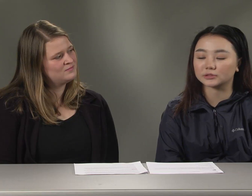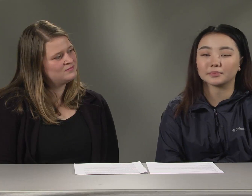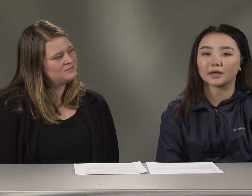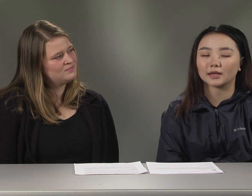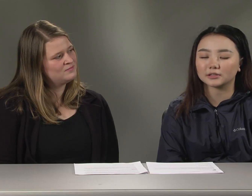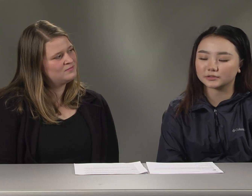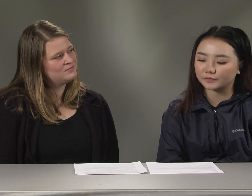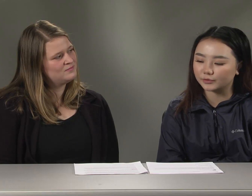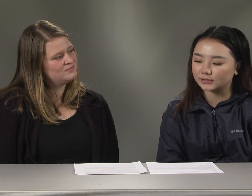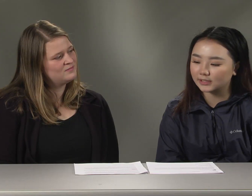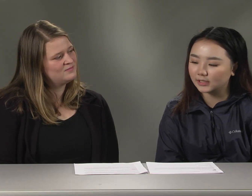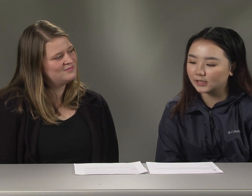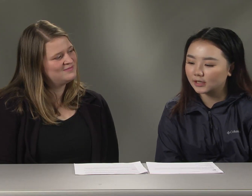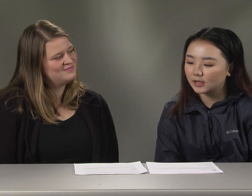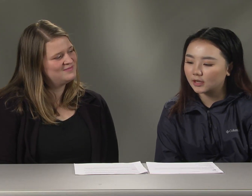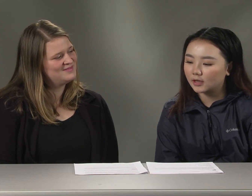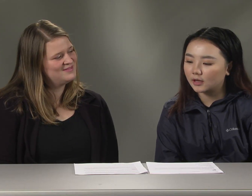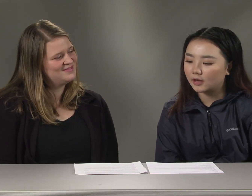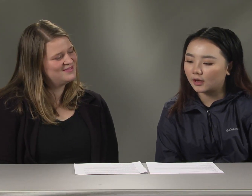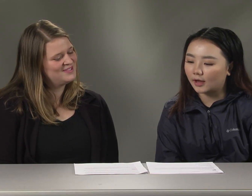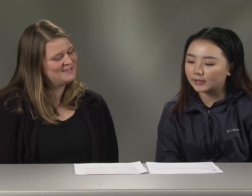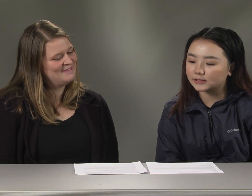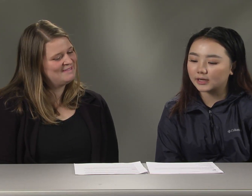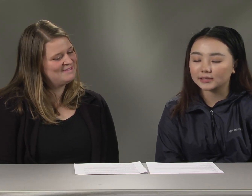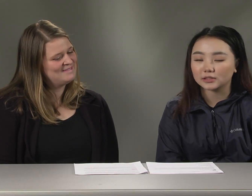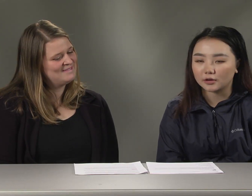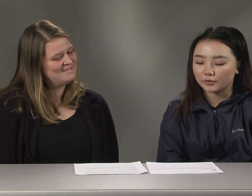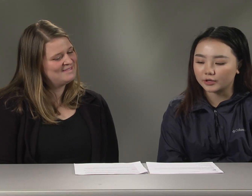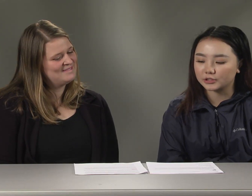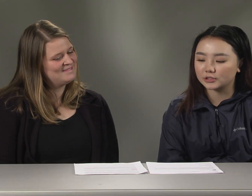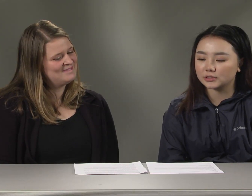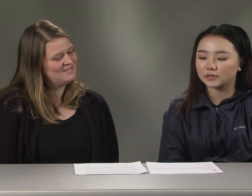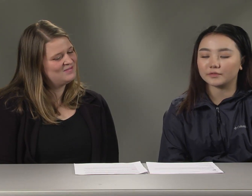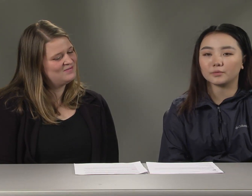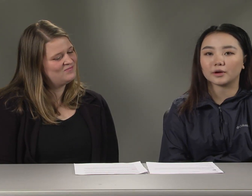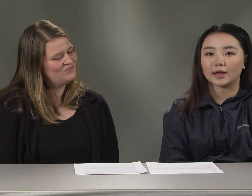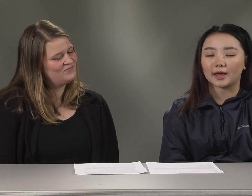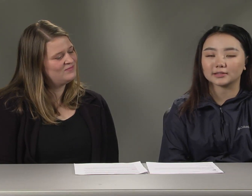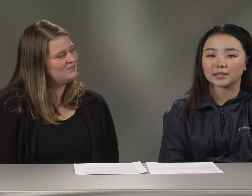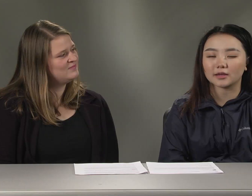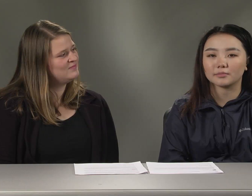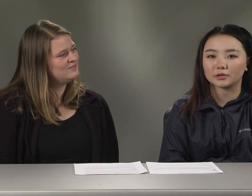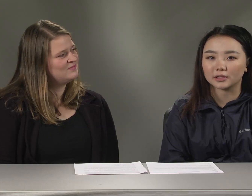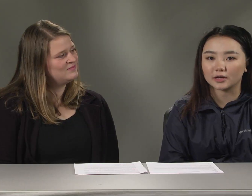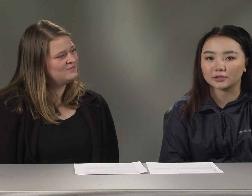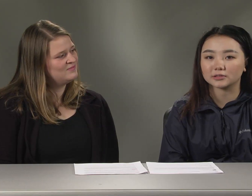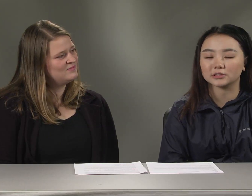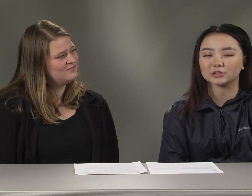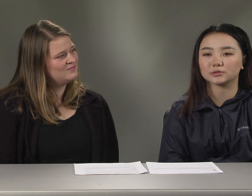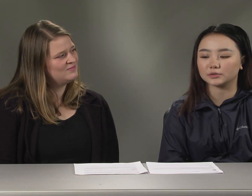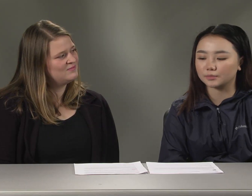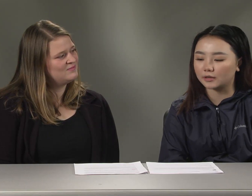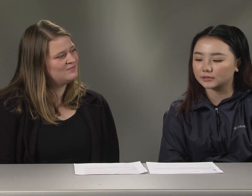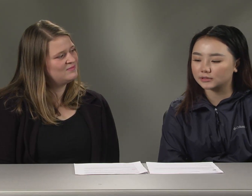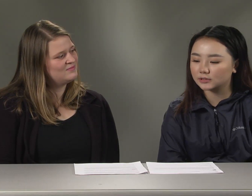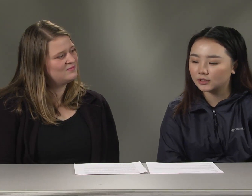to speak English fluently. I didn't ask a lot of questions. Even when I asked, I can barely hear the teacher's response.